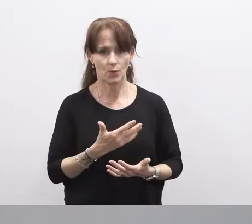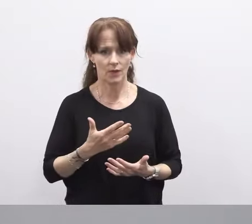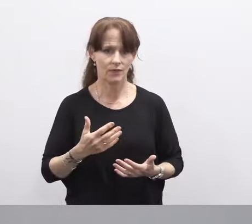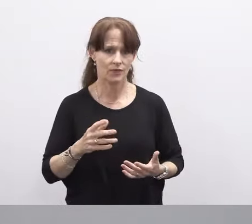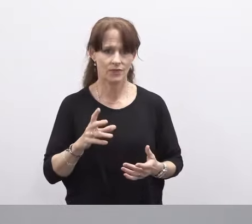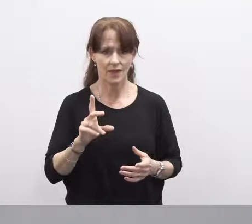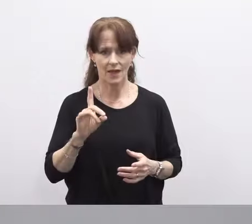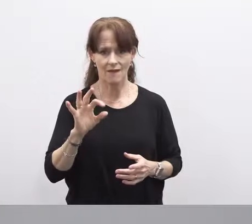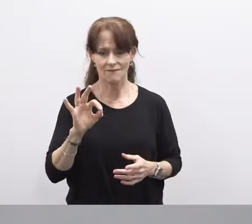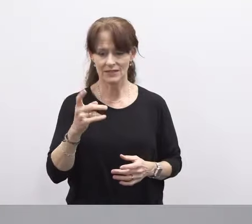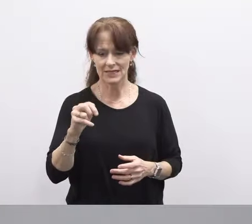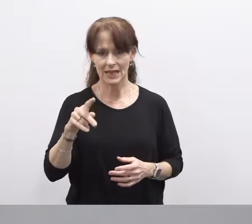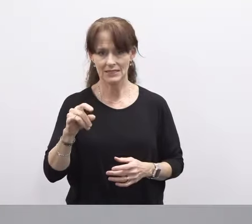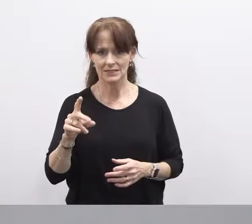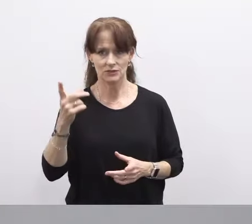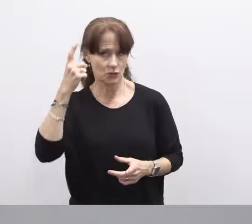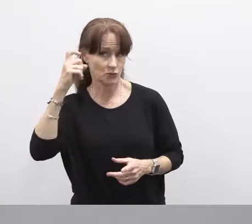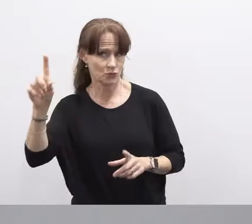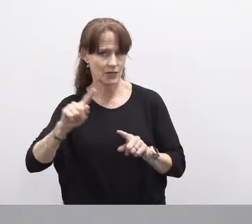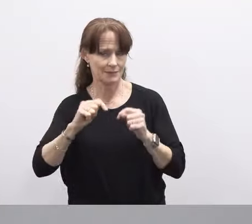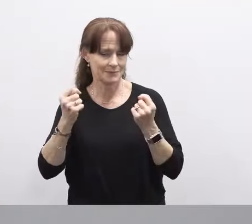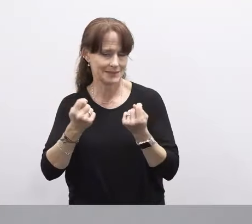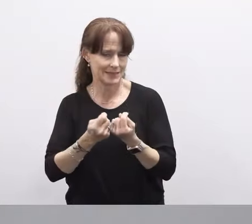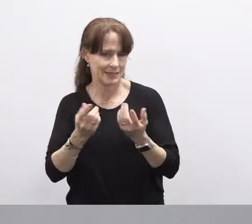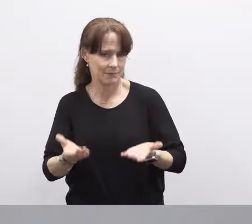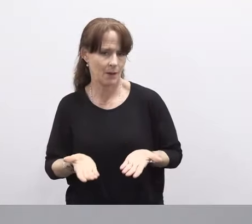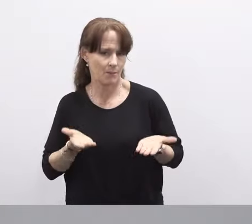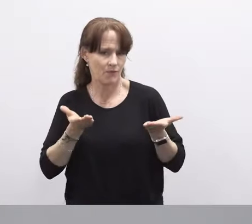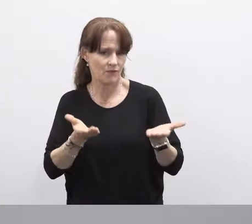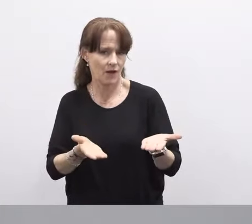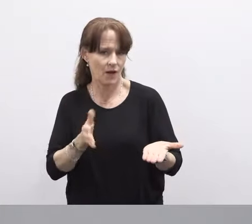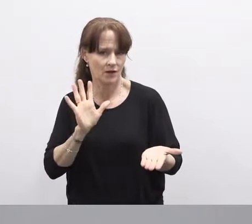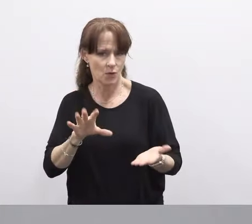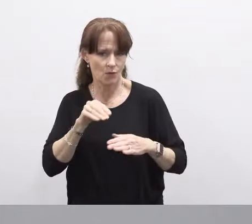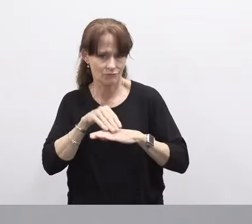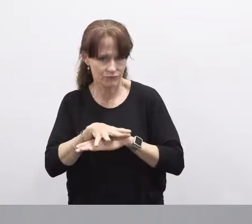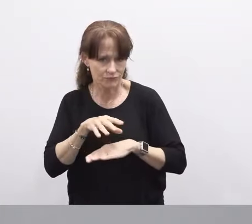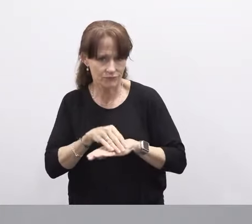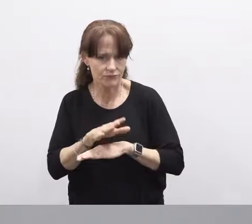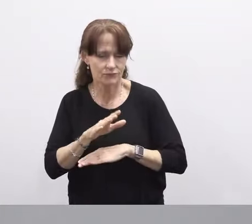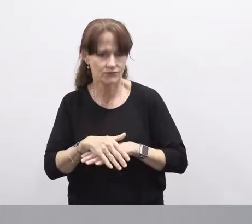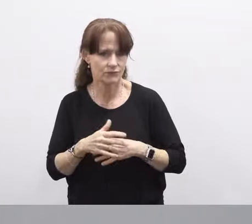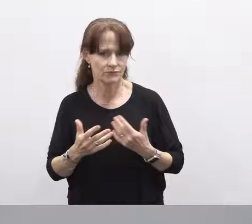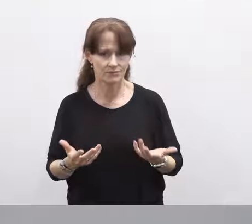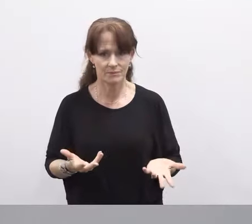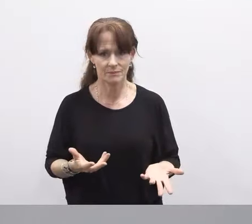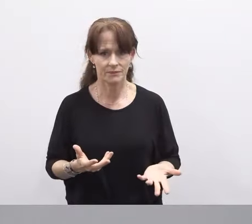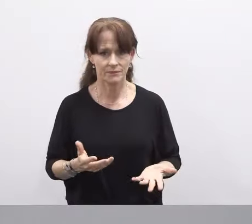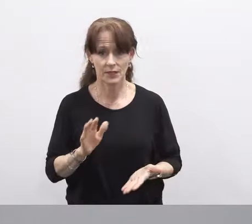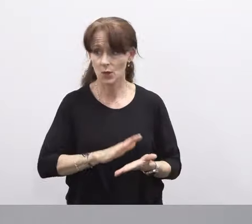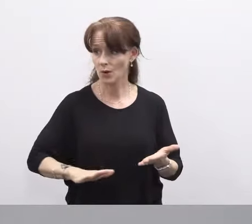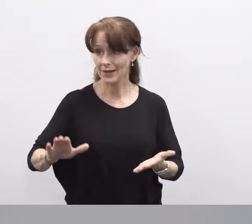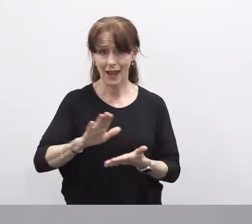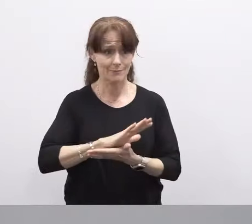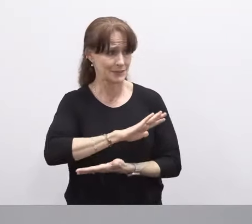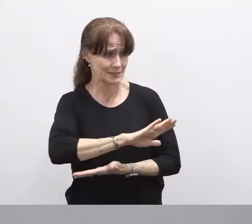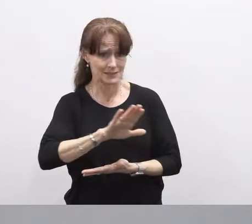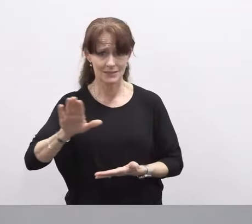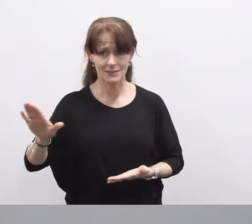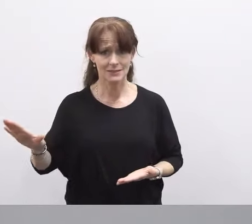[America] Yes. Right, and provide your insights into what your campus is like.